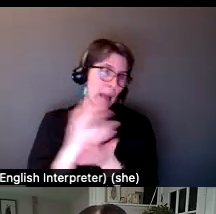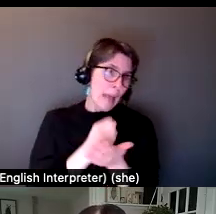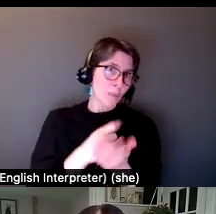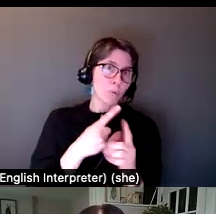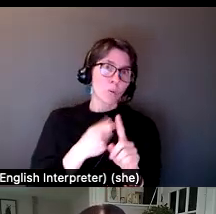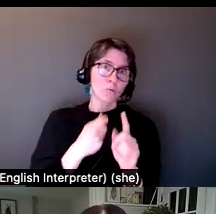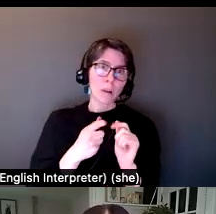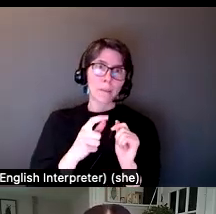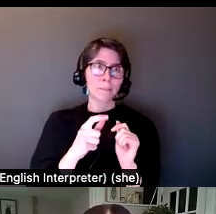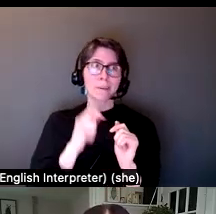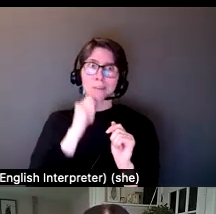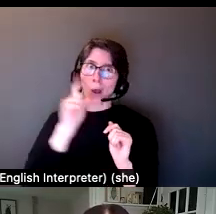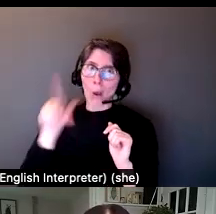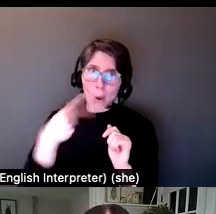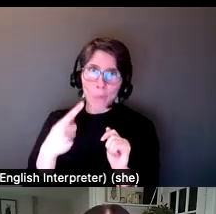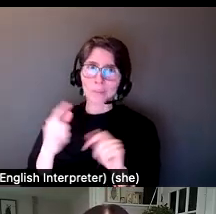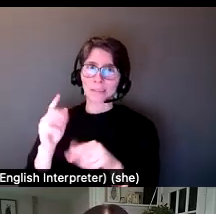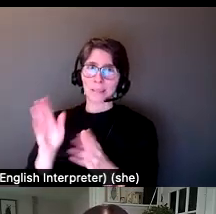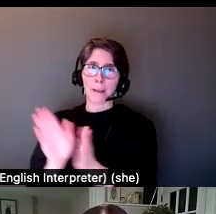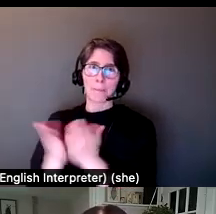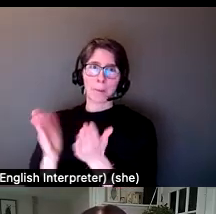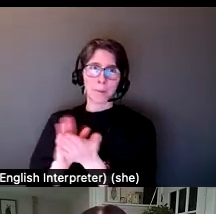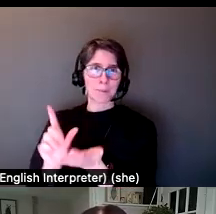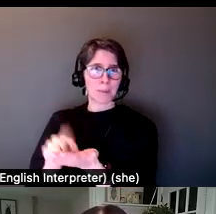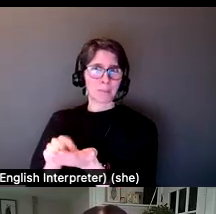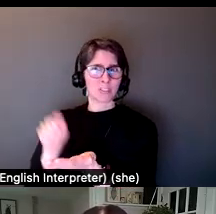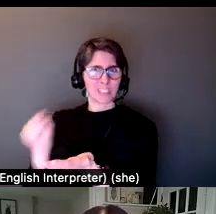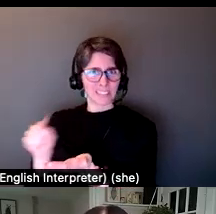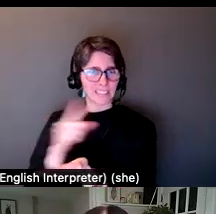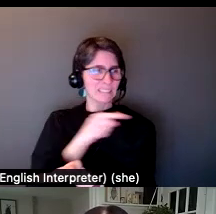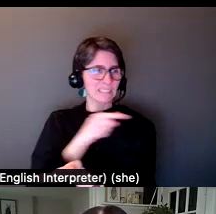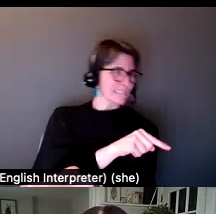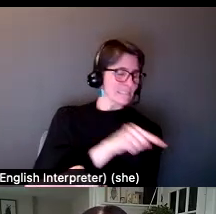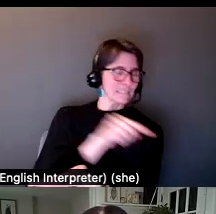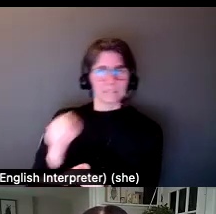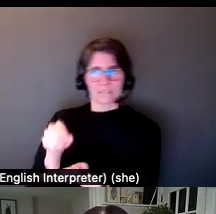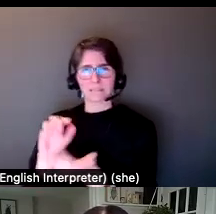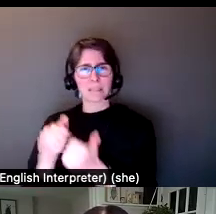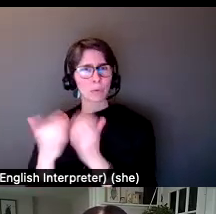publishing altogether. And because of this, it was a little bit difficult to translate those